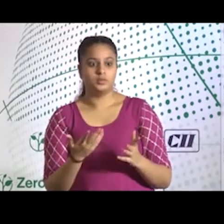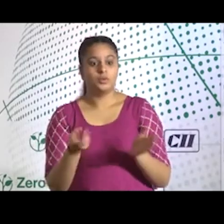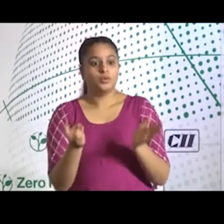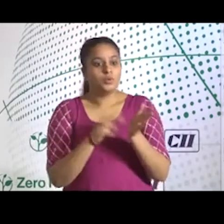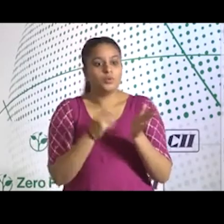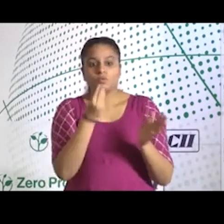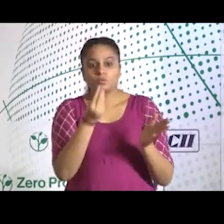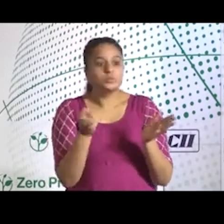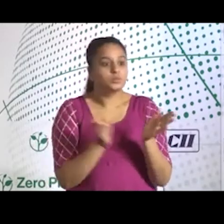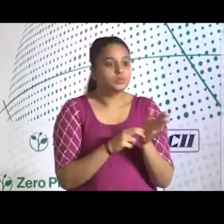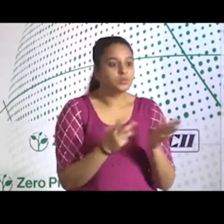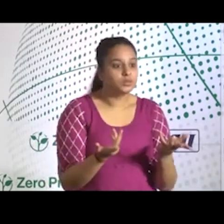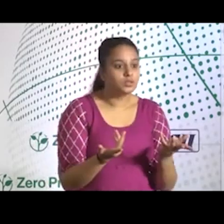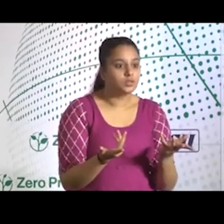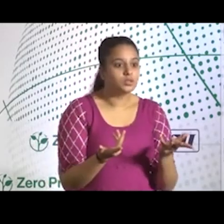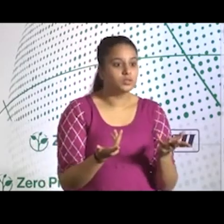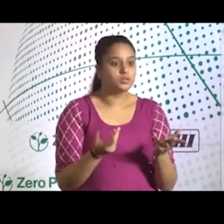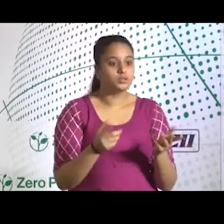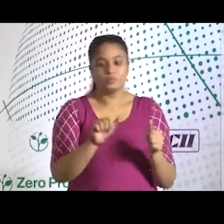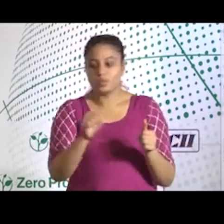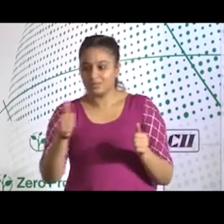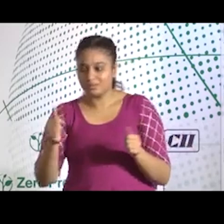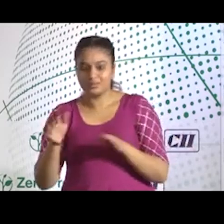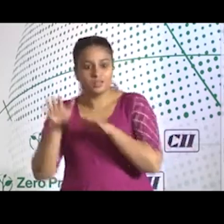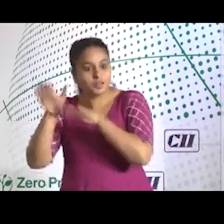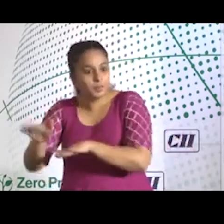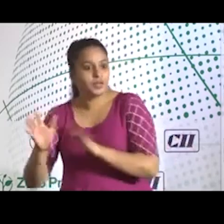they have to rely on the sighted colleagues to order food